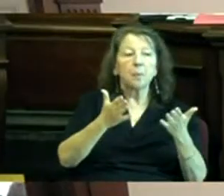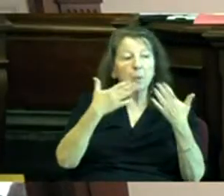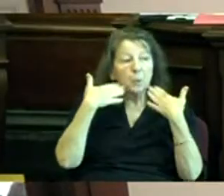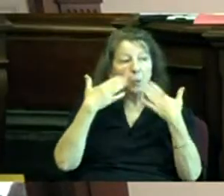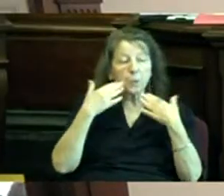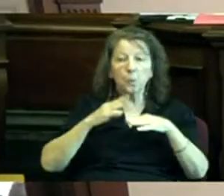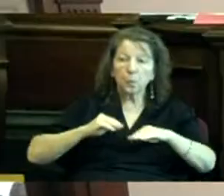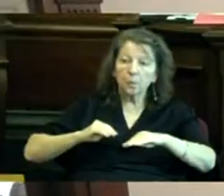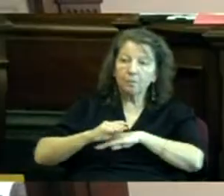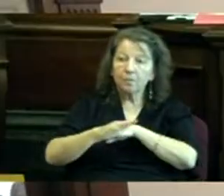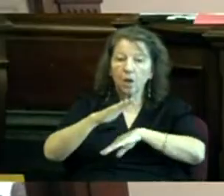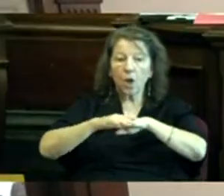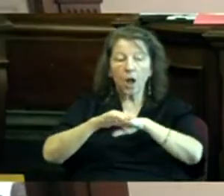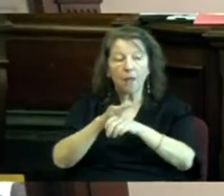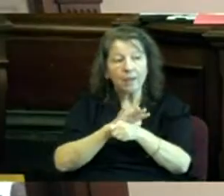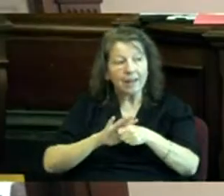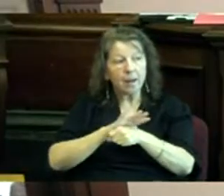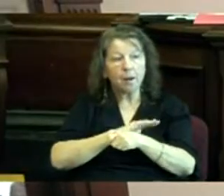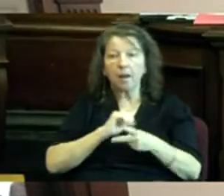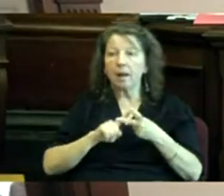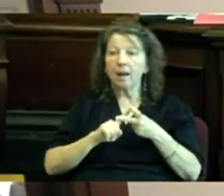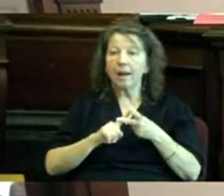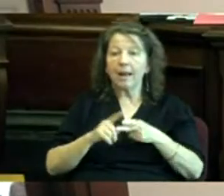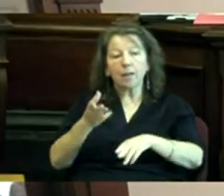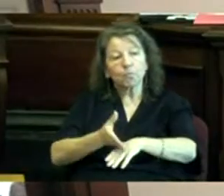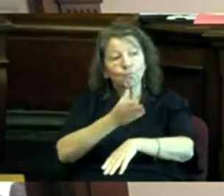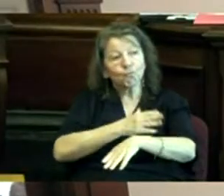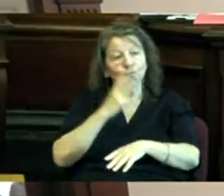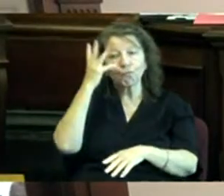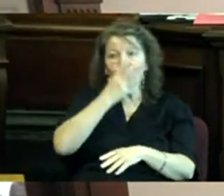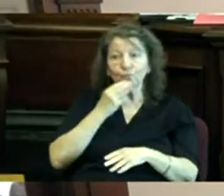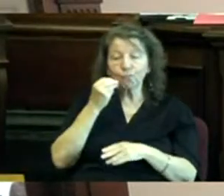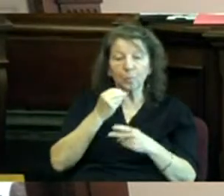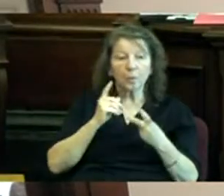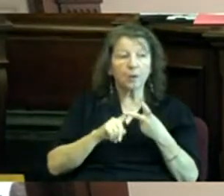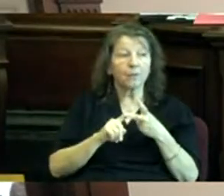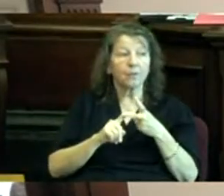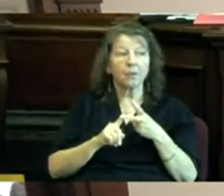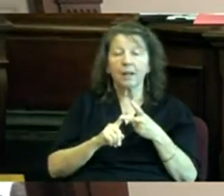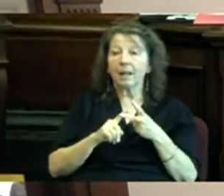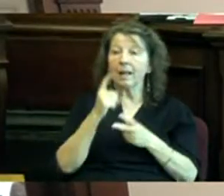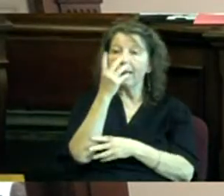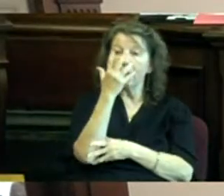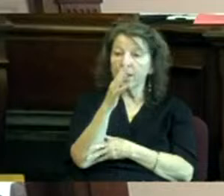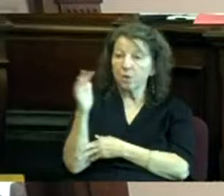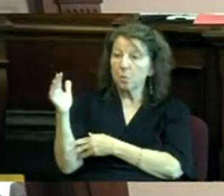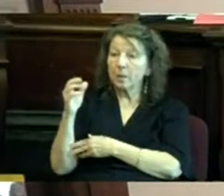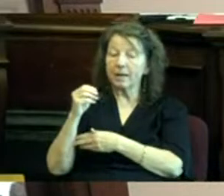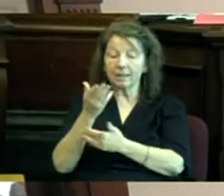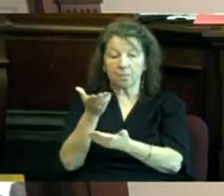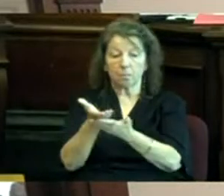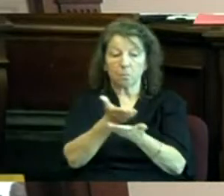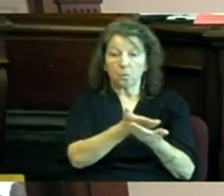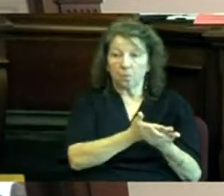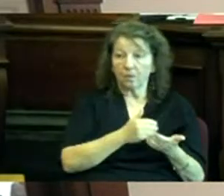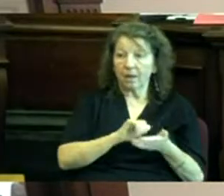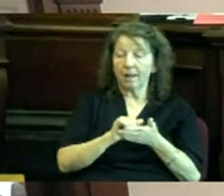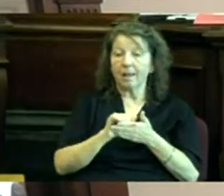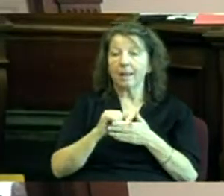Milwaukee Forest has the ability to bring cooling effects into a